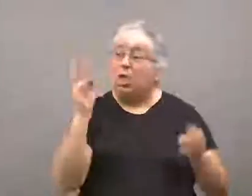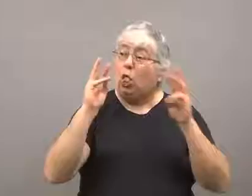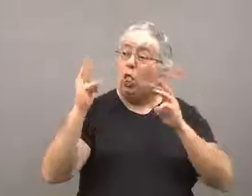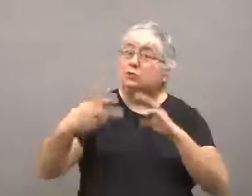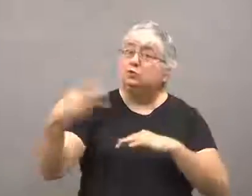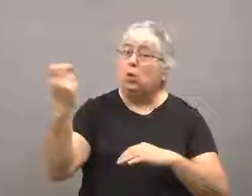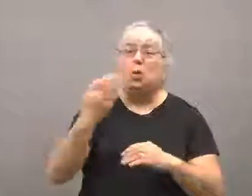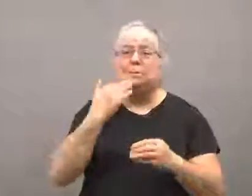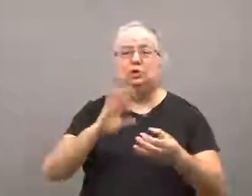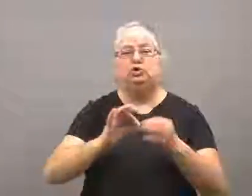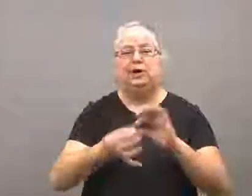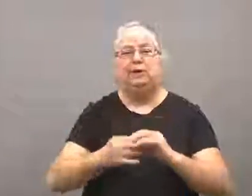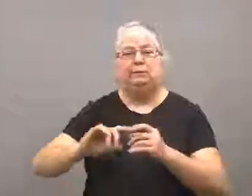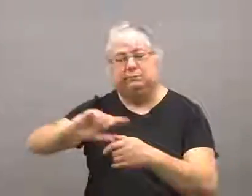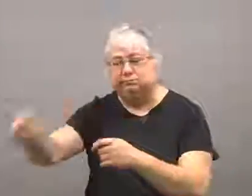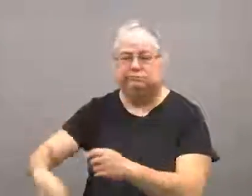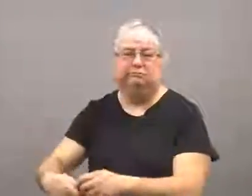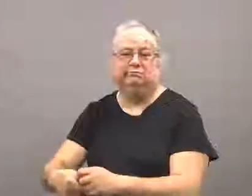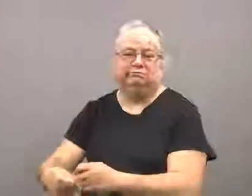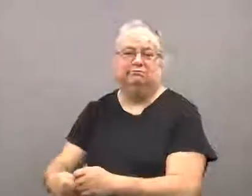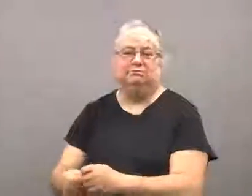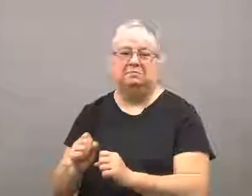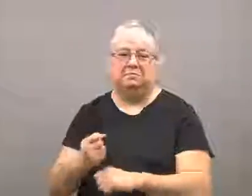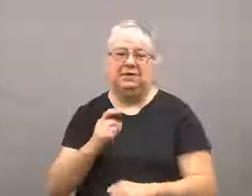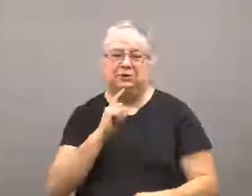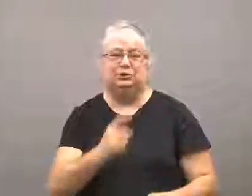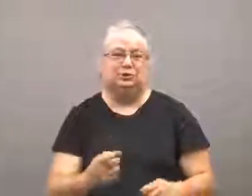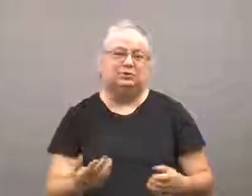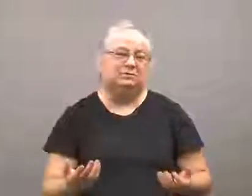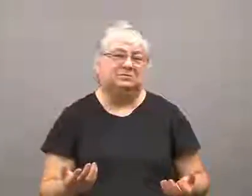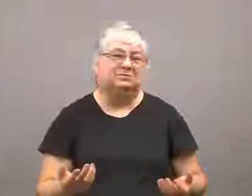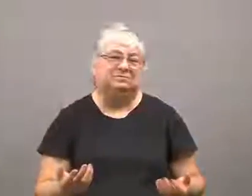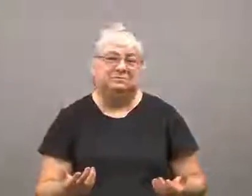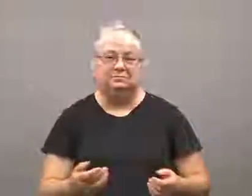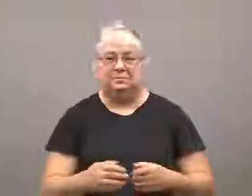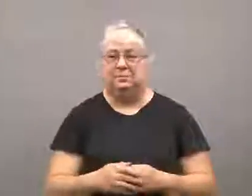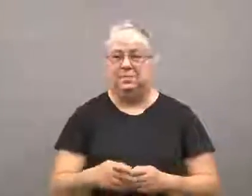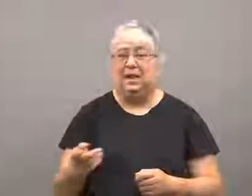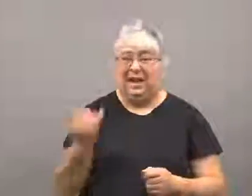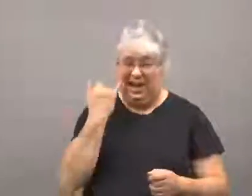If you're worried about it being stolen, put a chain on it.